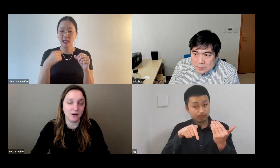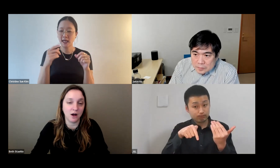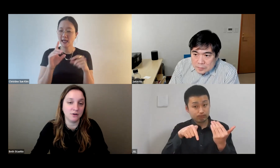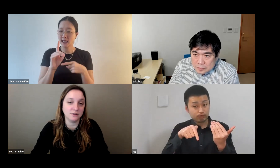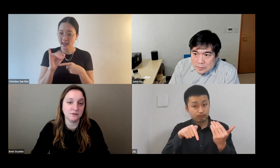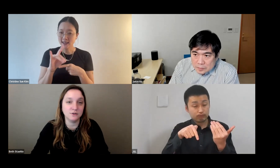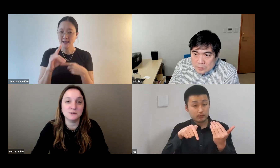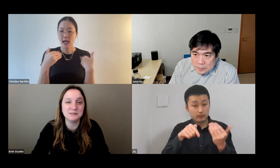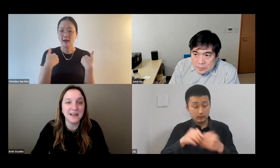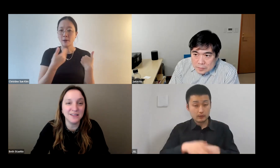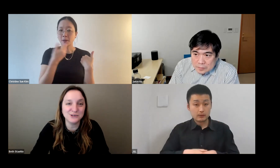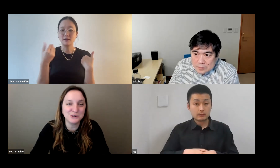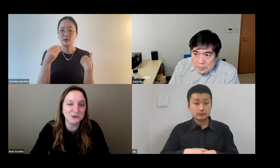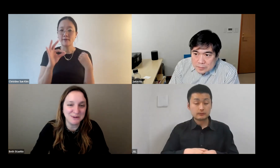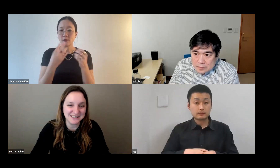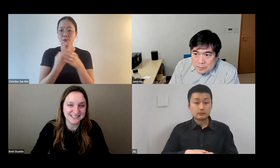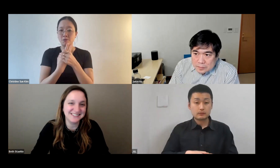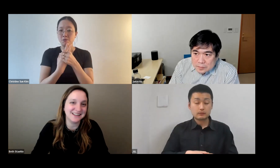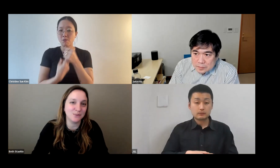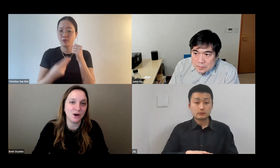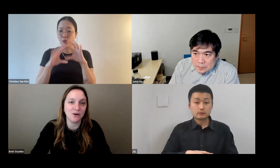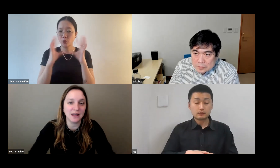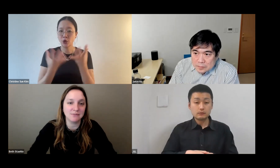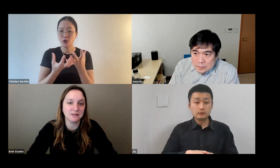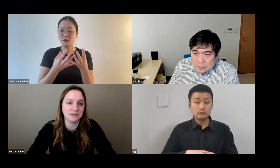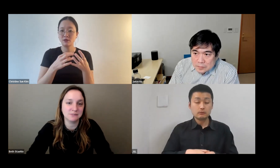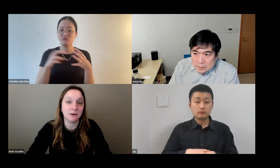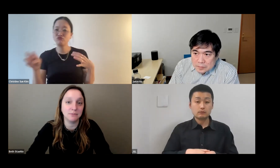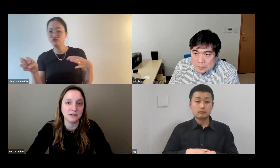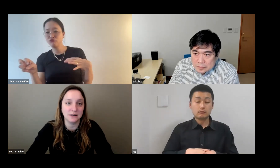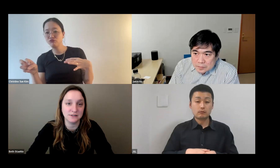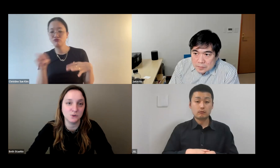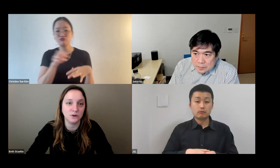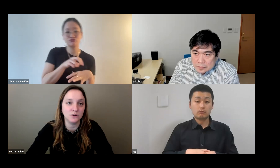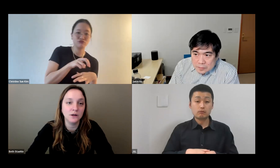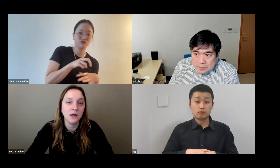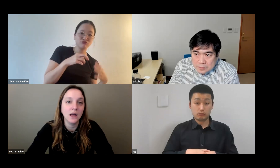on those yellow school busses and we all came to this public high school.